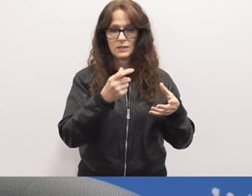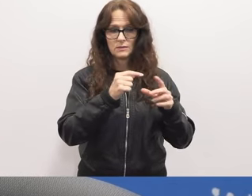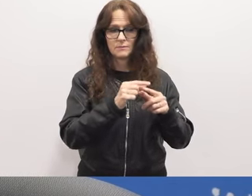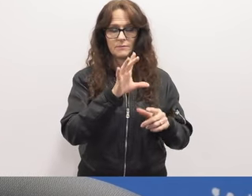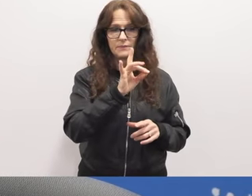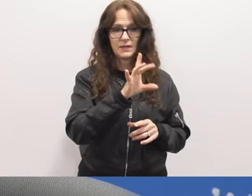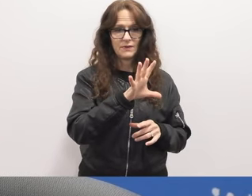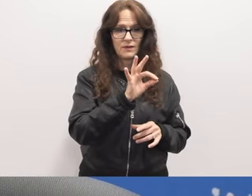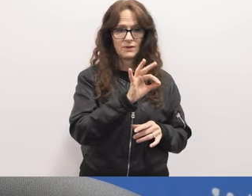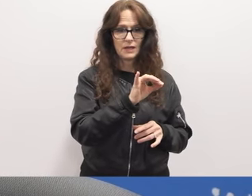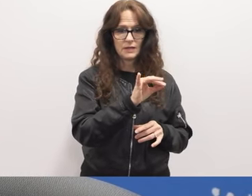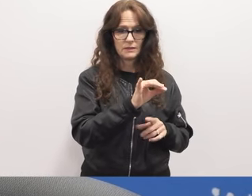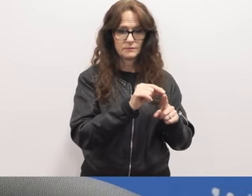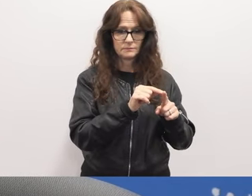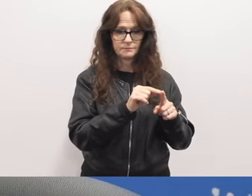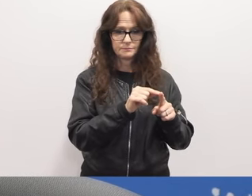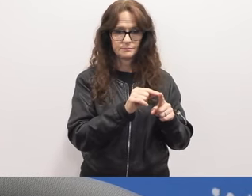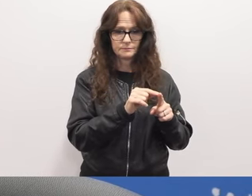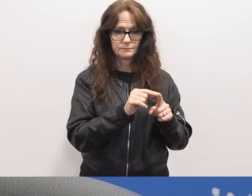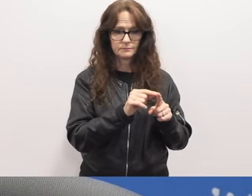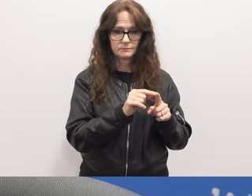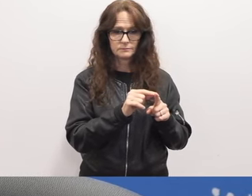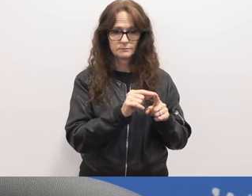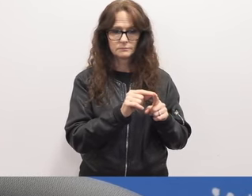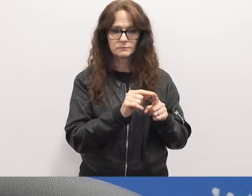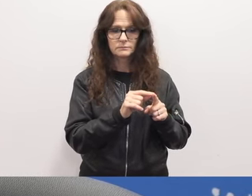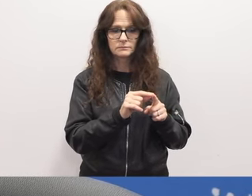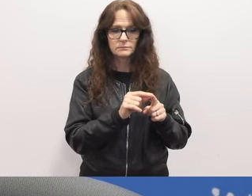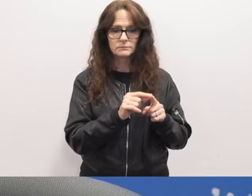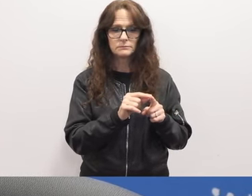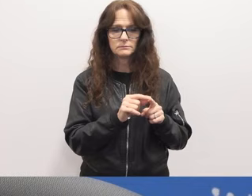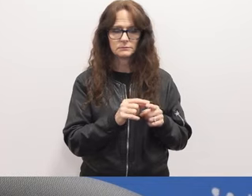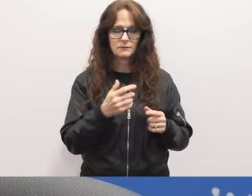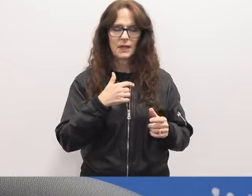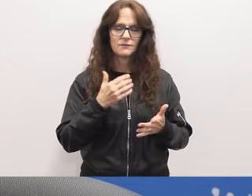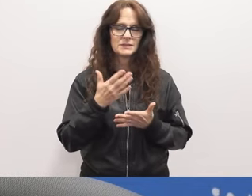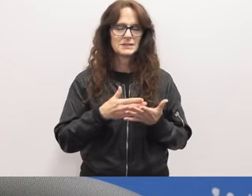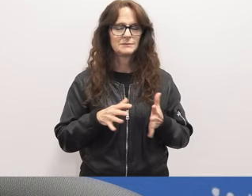So I do have reservations that if our students